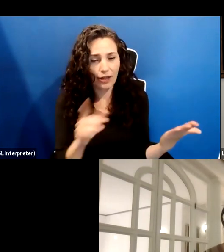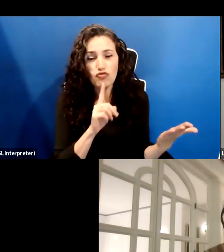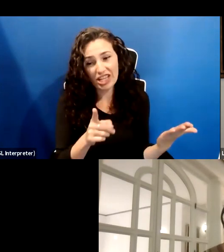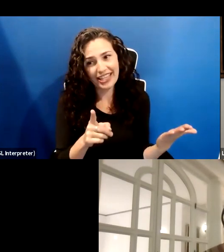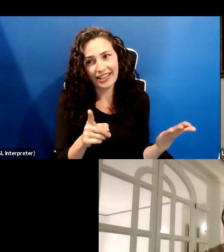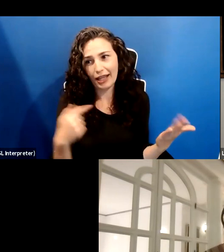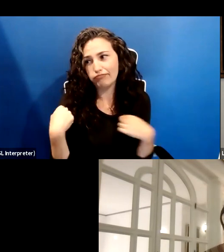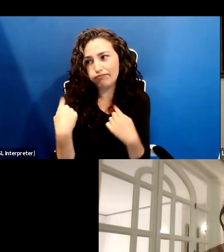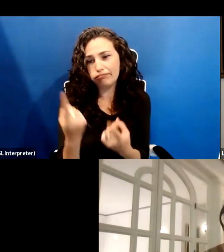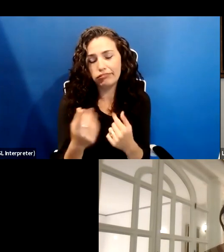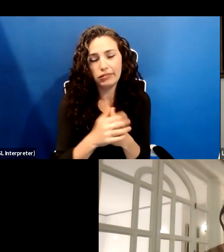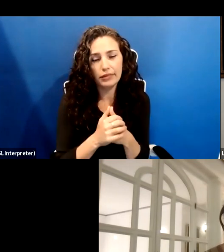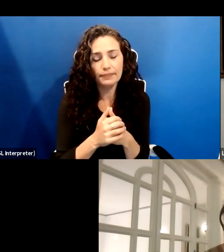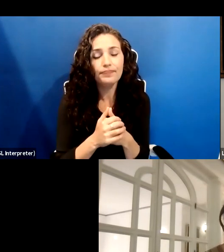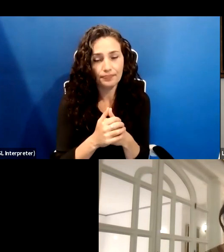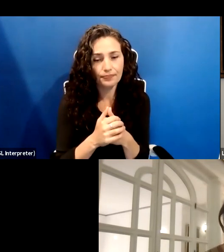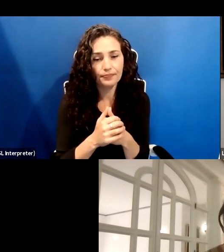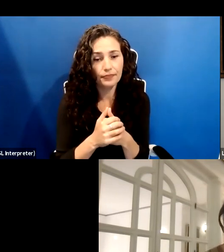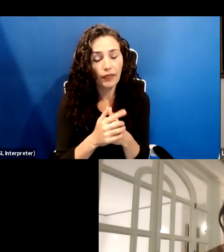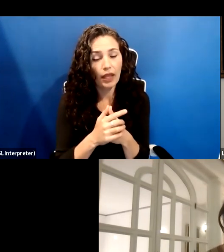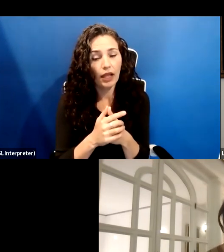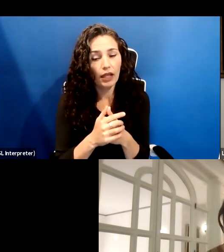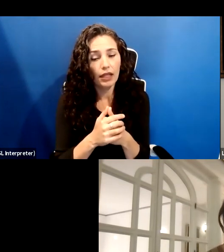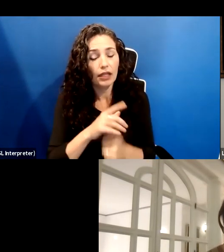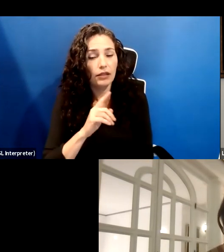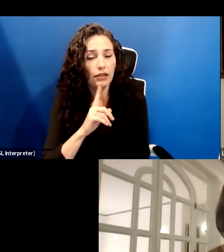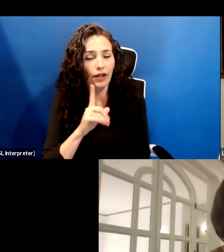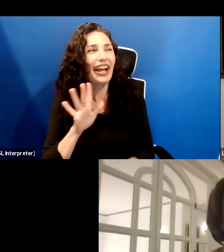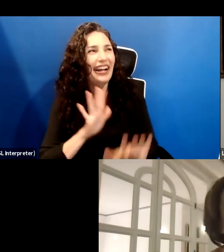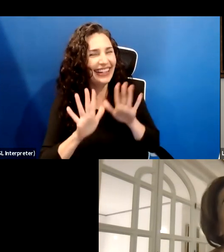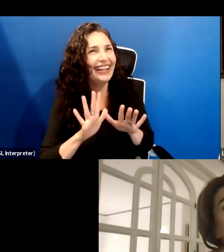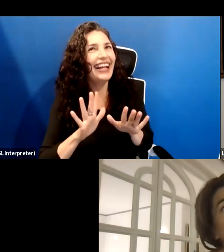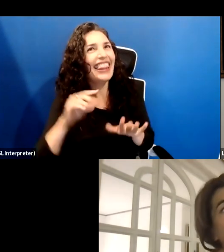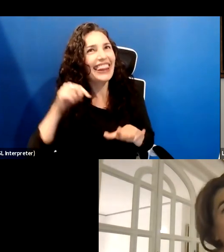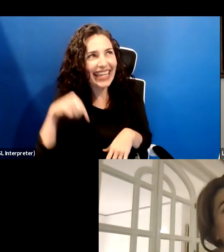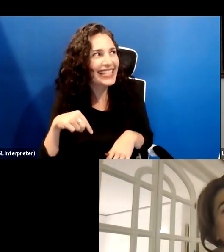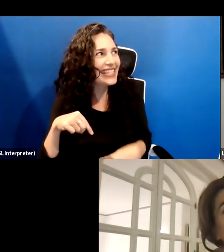this was an incredible. Start again, this was, we had